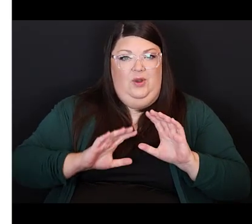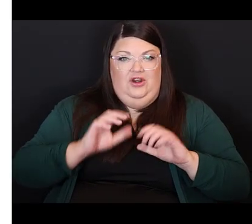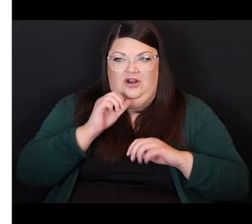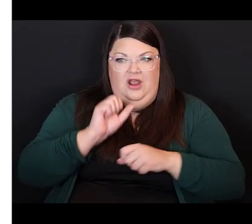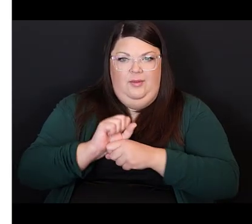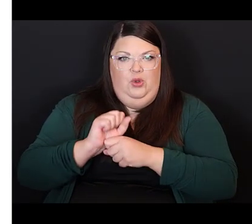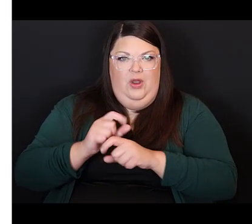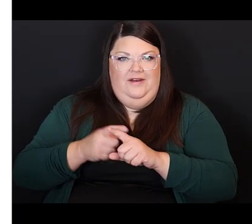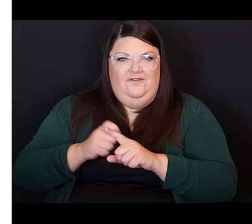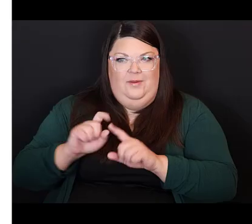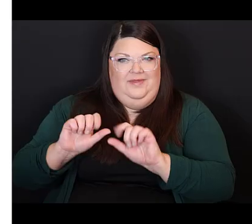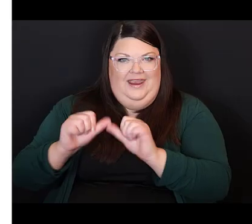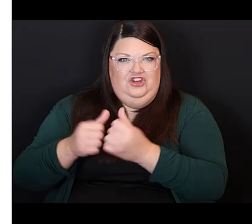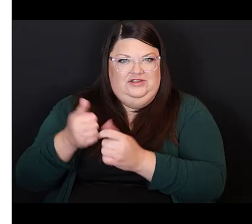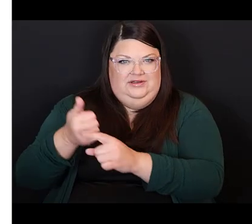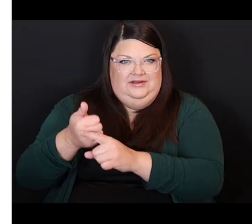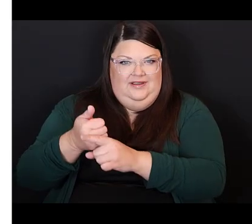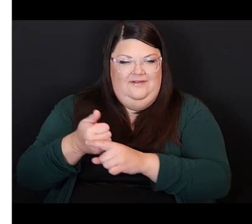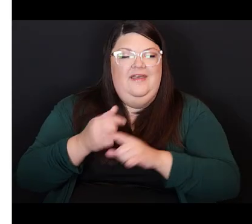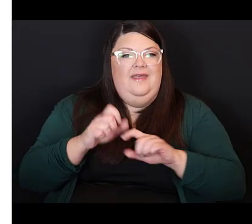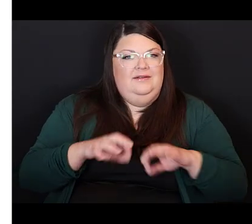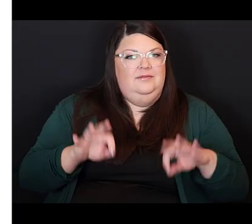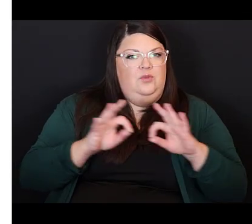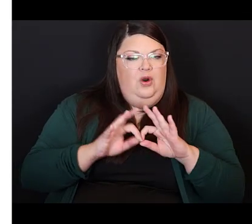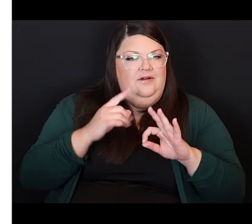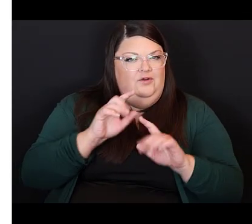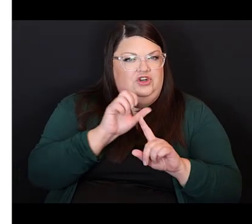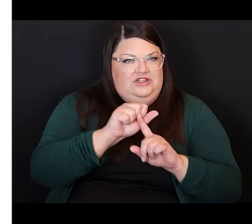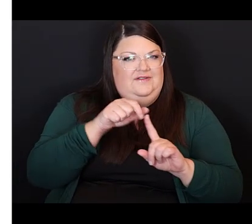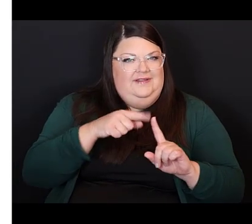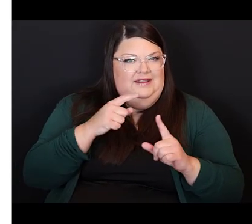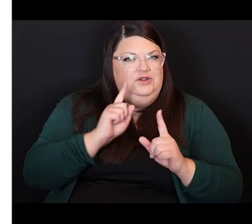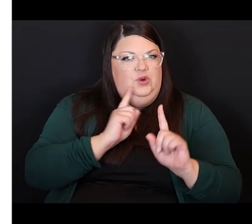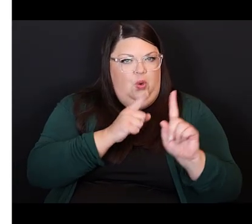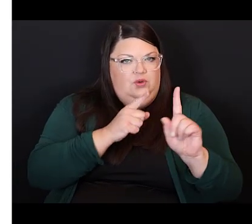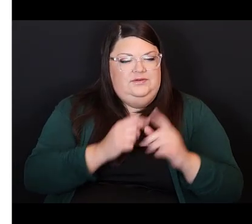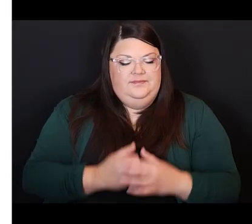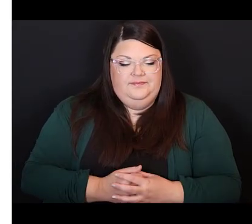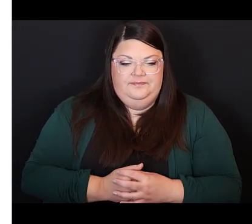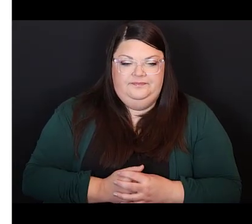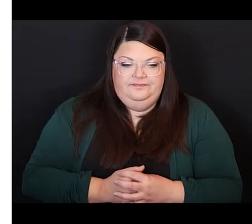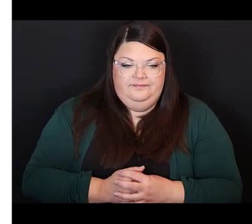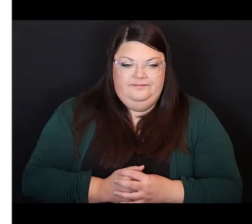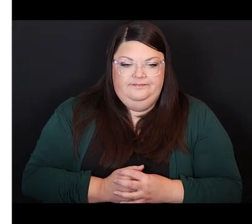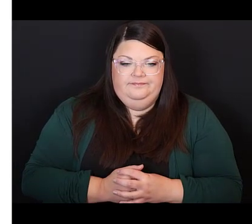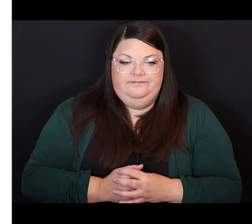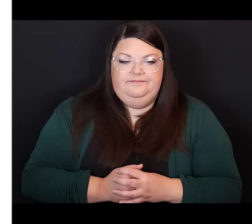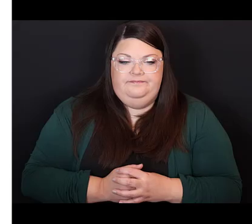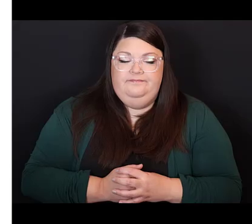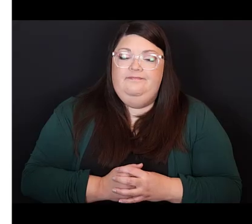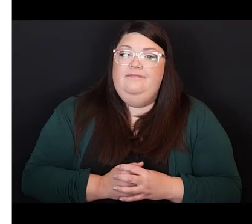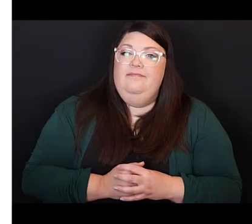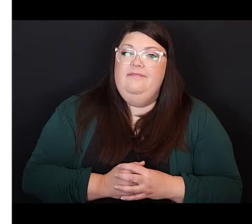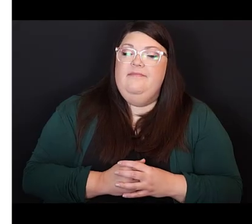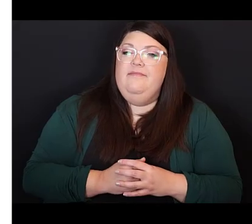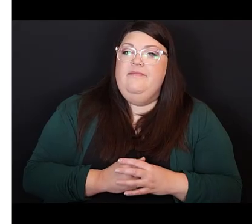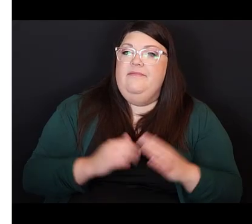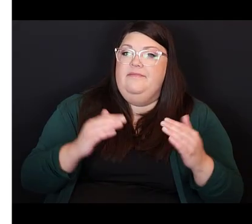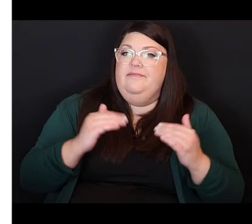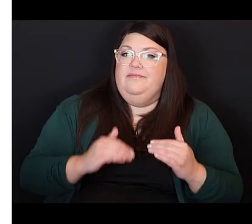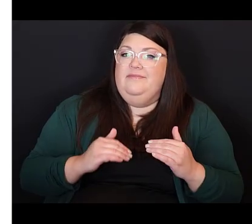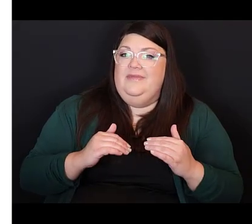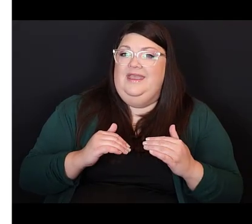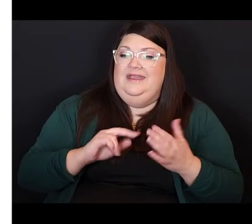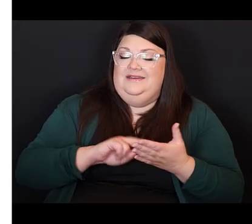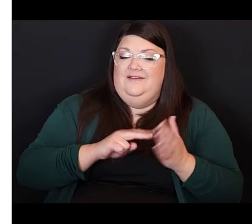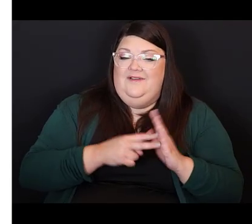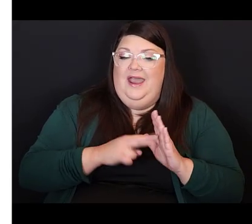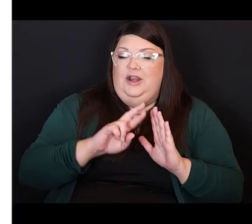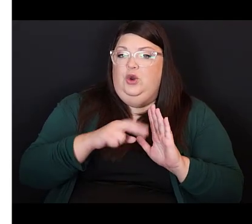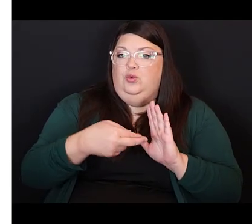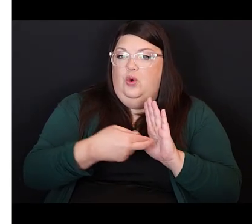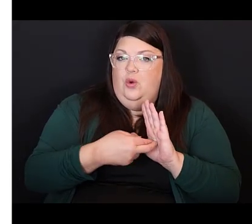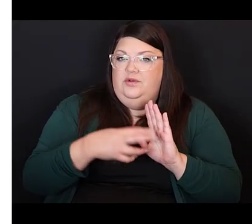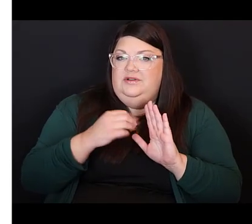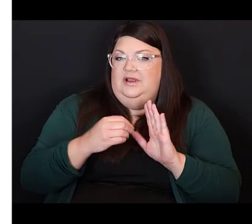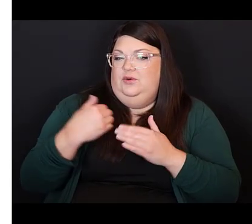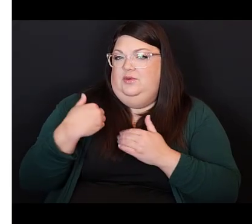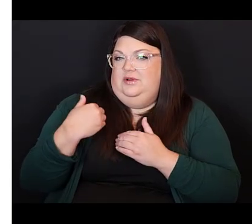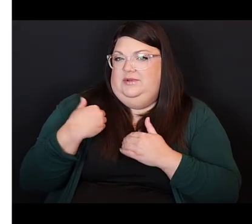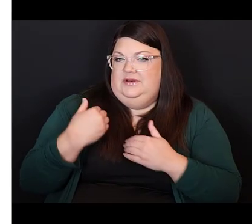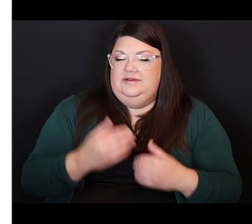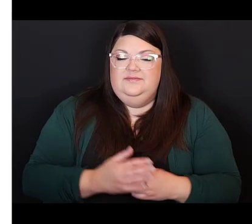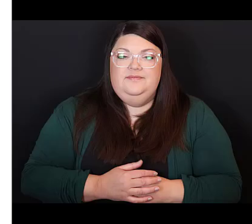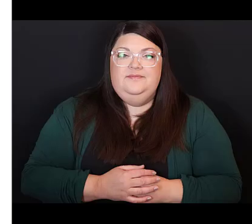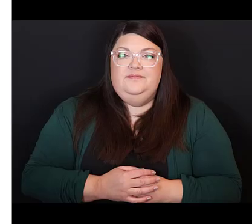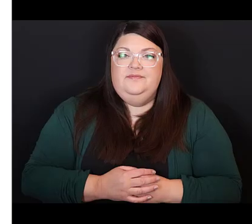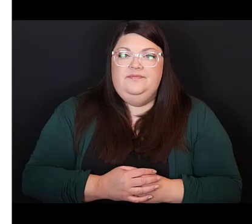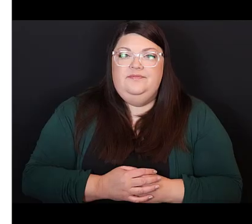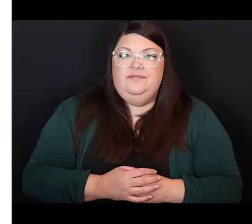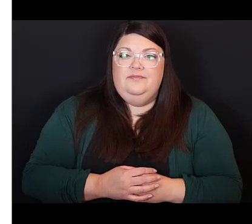agency—would be key to achieving these goals. Slide 3, Defining Roles and Responsibilities.